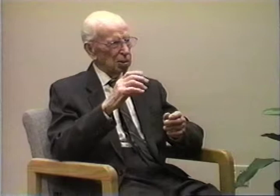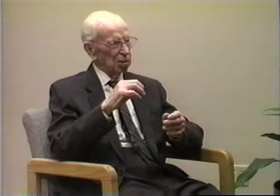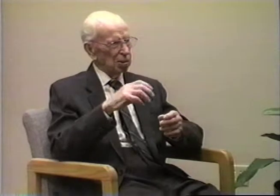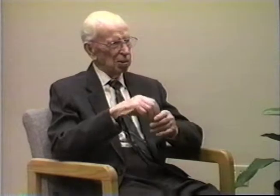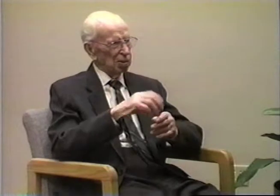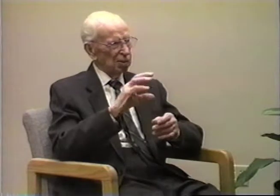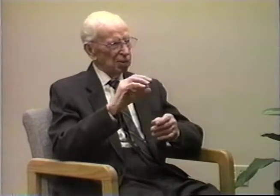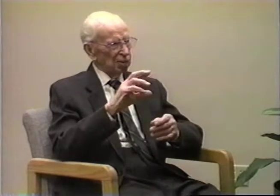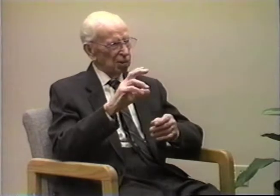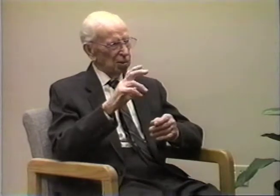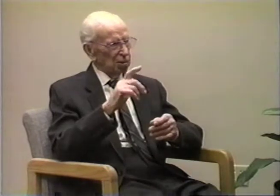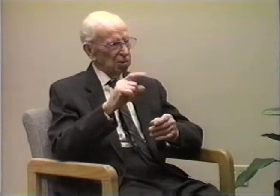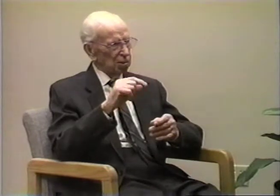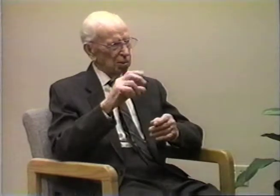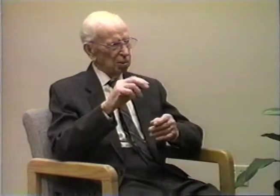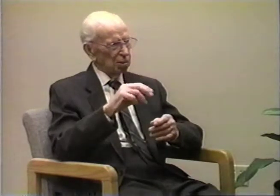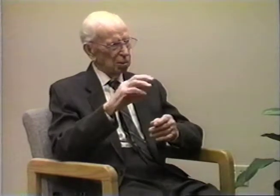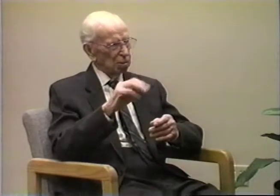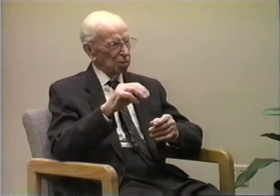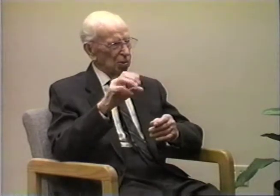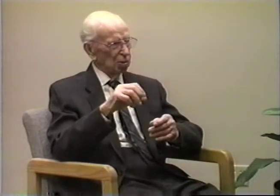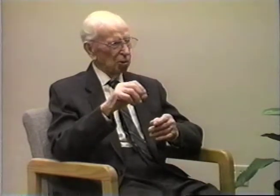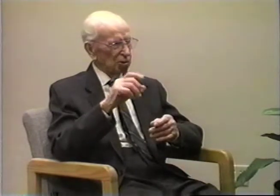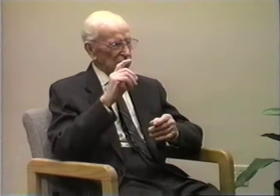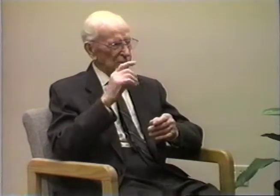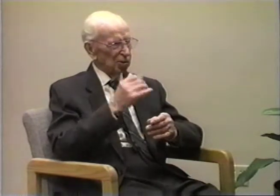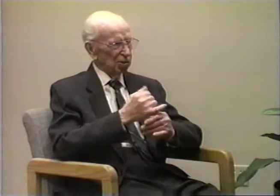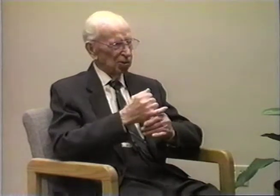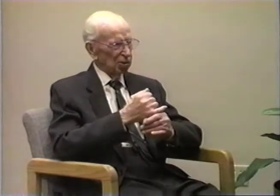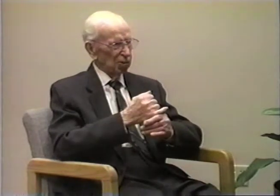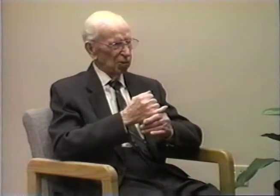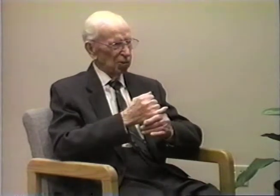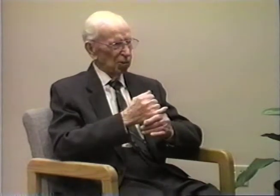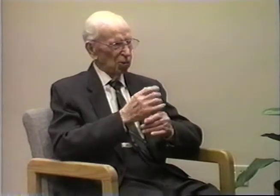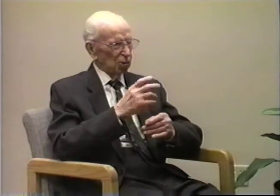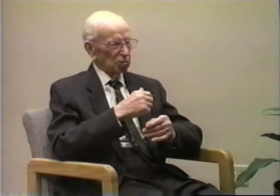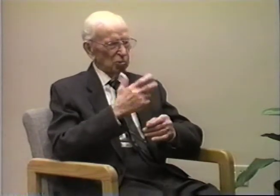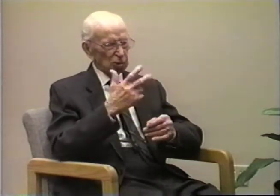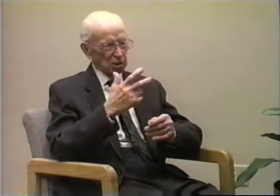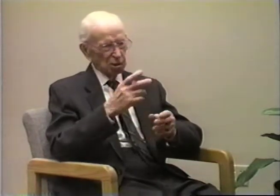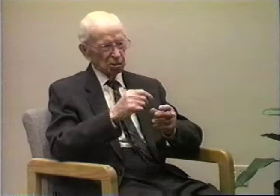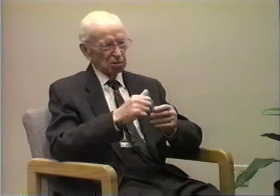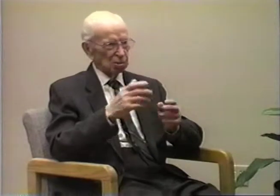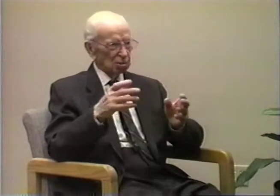Then in 1956 we had a convention in Fulton, Missouri,